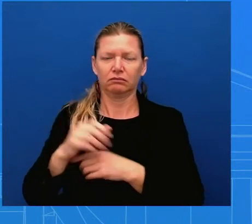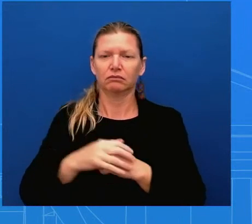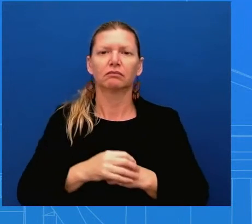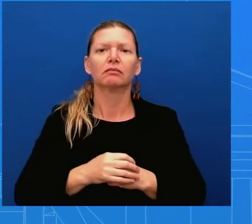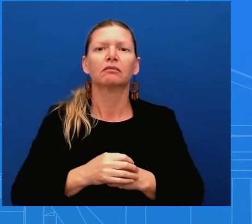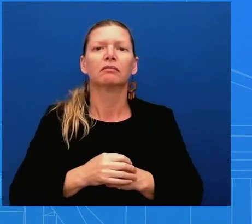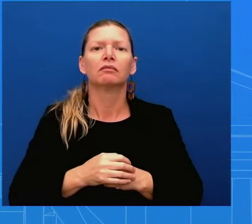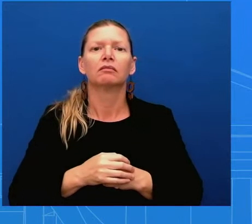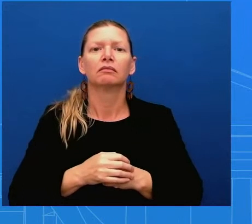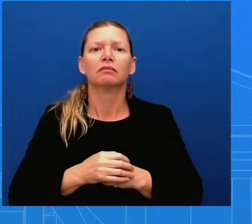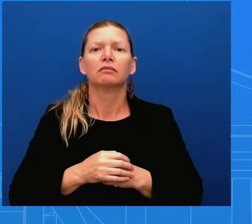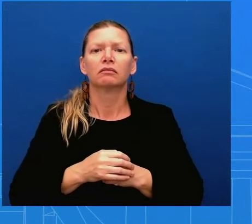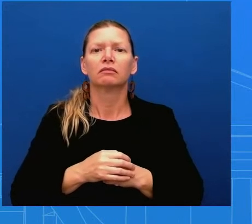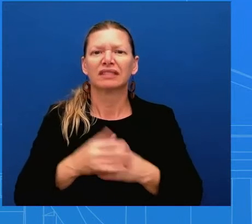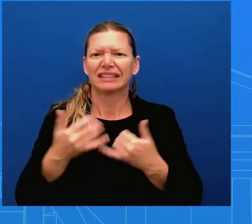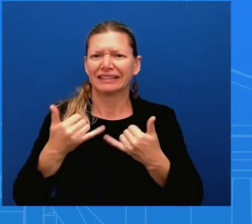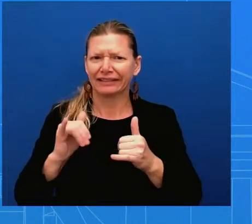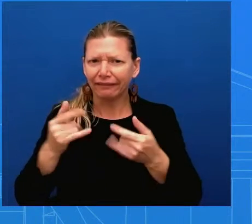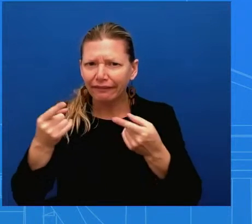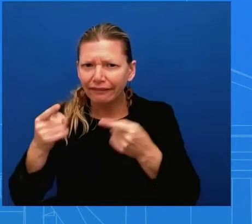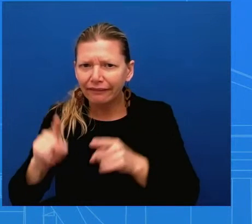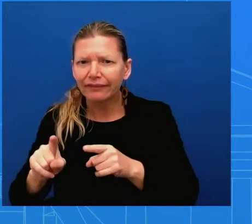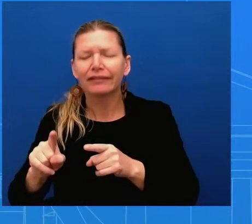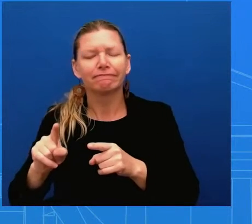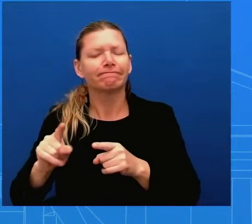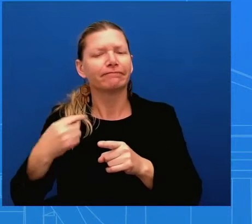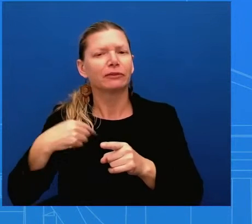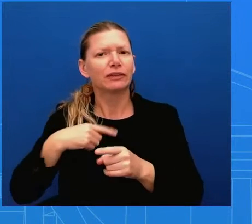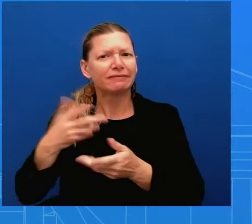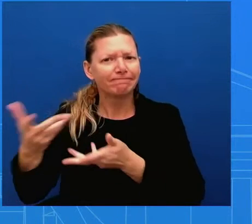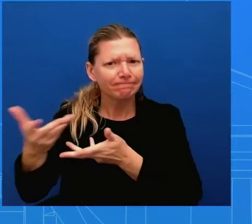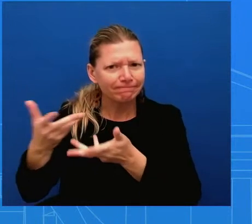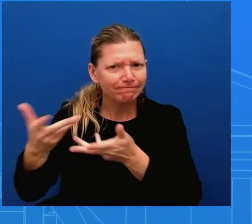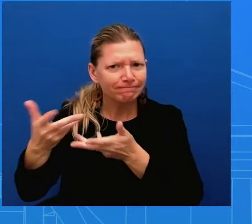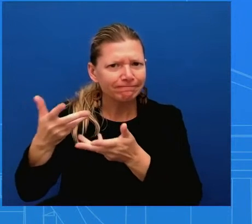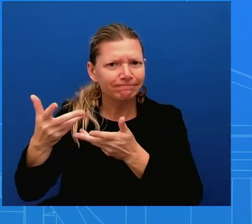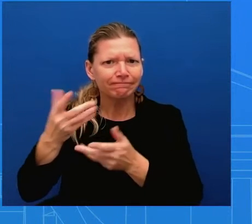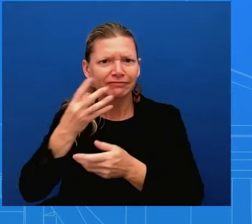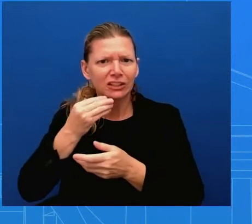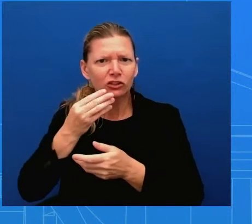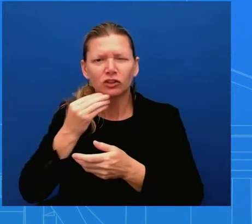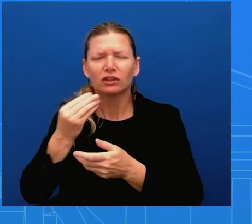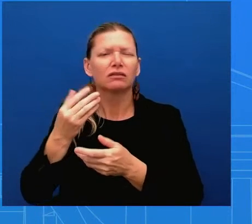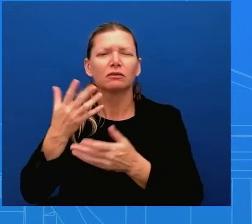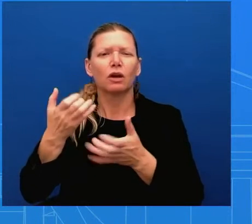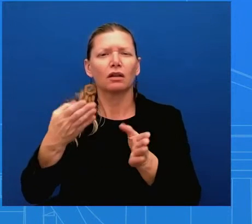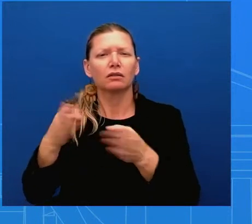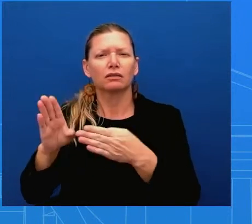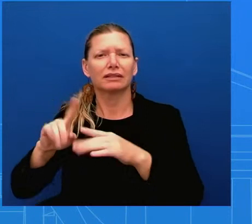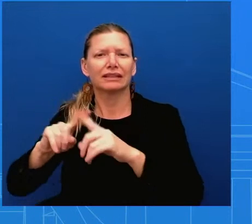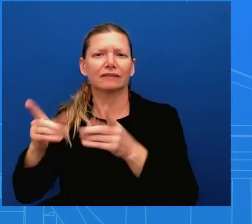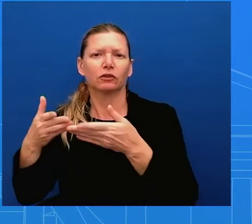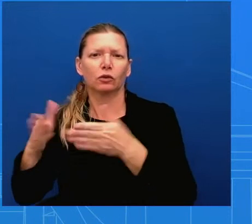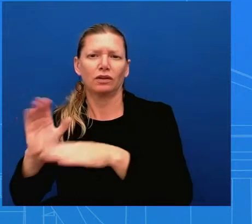to ensure the defeat of Hamas everywhere in Gaza, including in Rafah. This has been the subject of detailed conversations